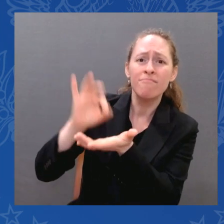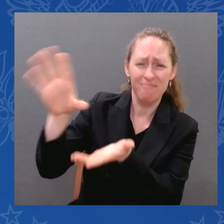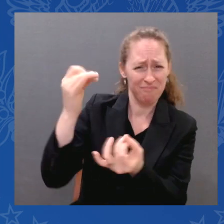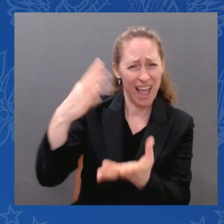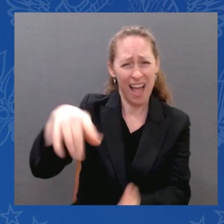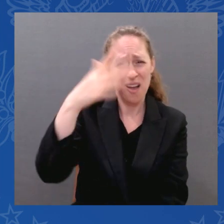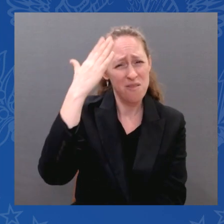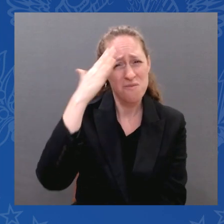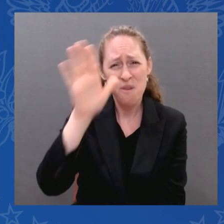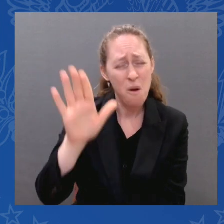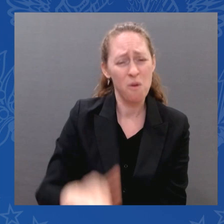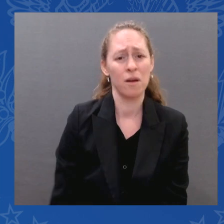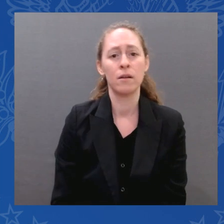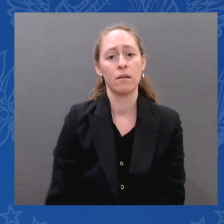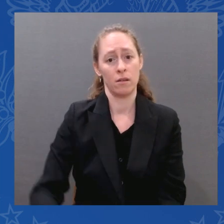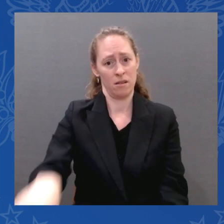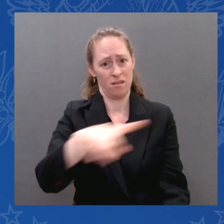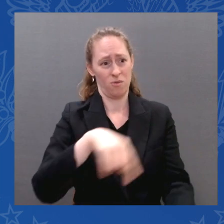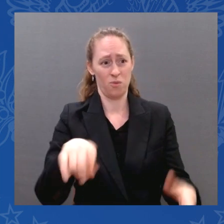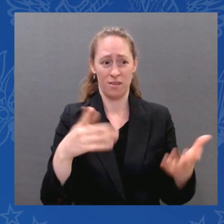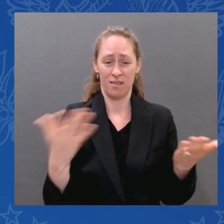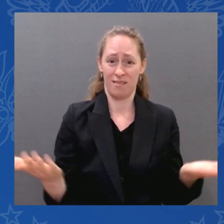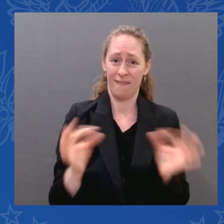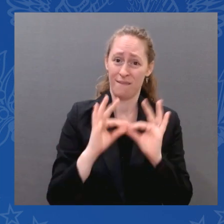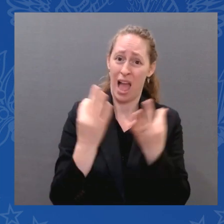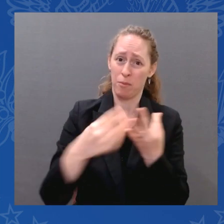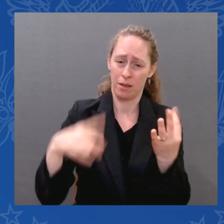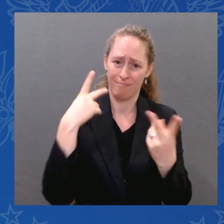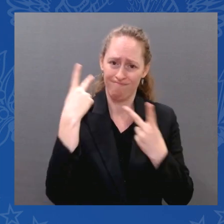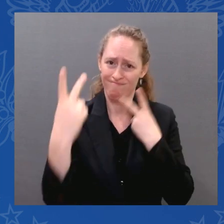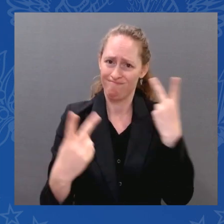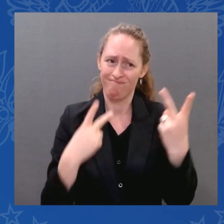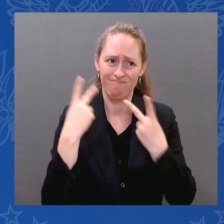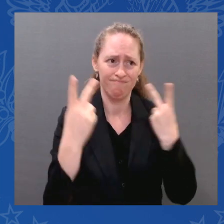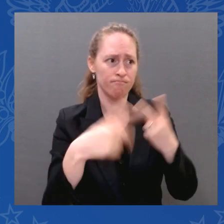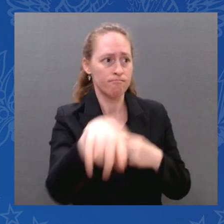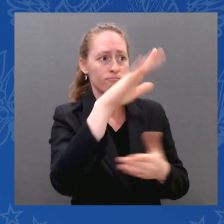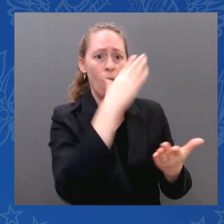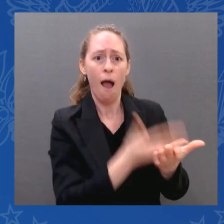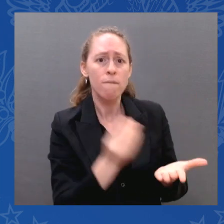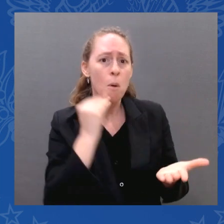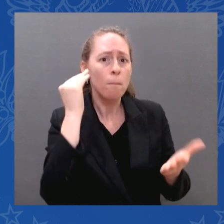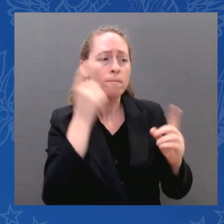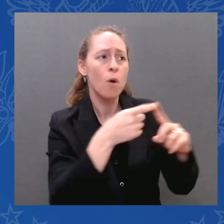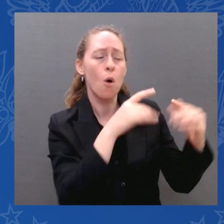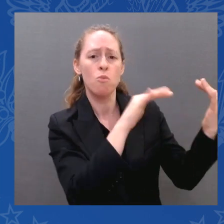And while I know that you are so proud of your Wounded Warrior and all of your family service,